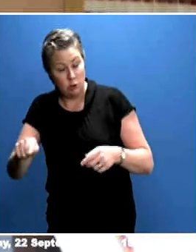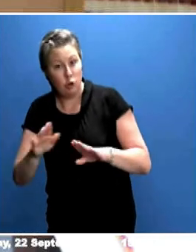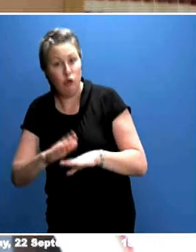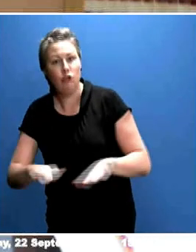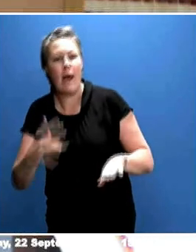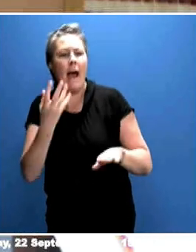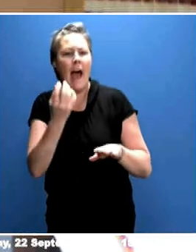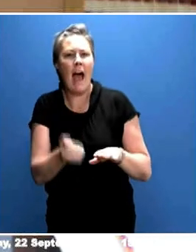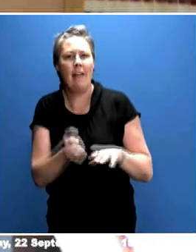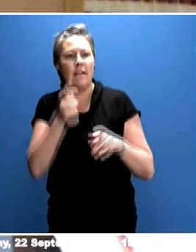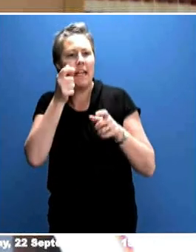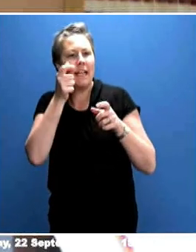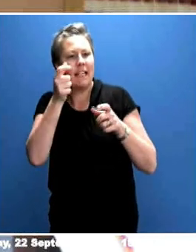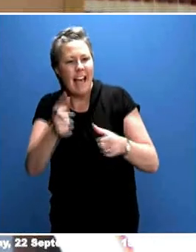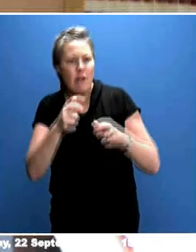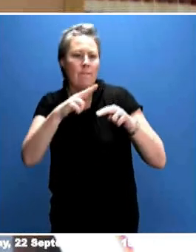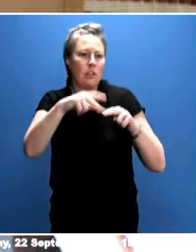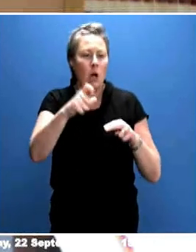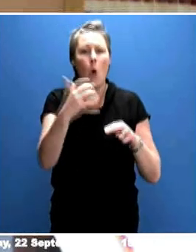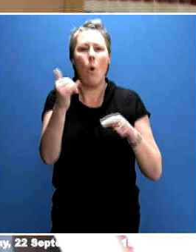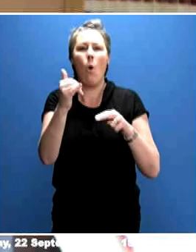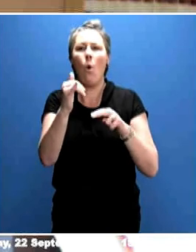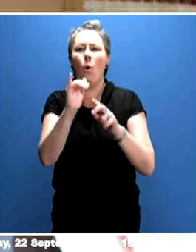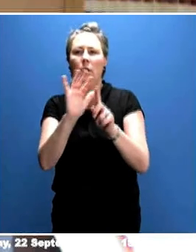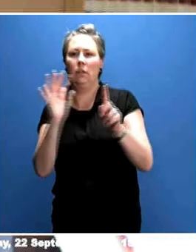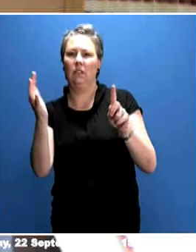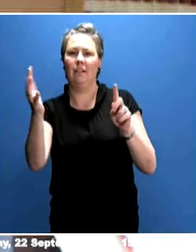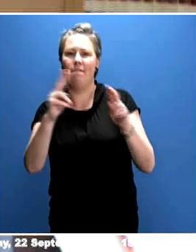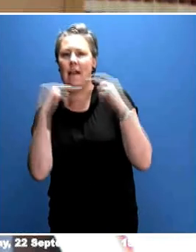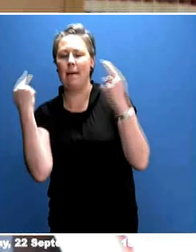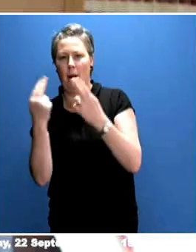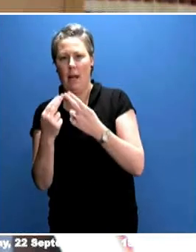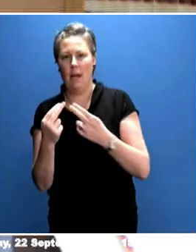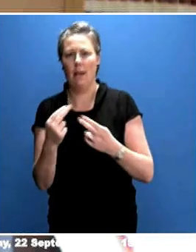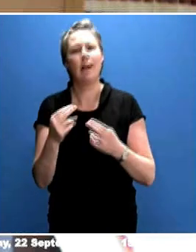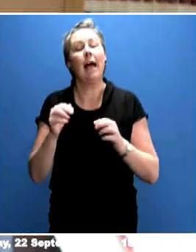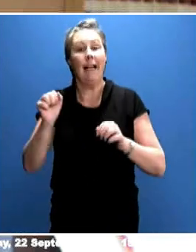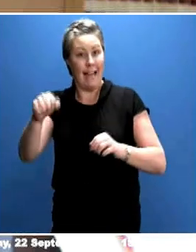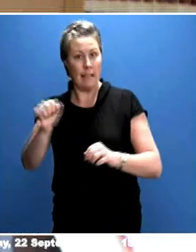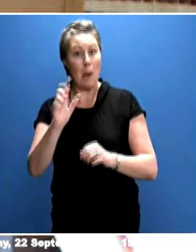that they are connected to. Yes, exactly, but the point I'm making is that in those cases,